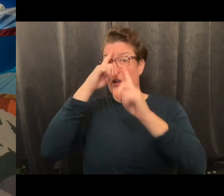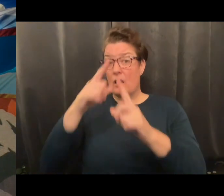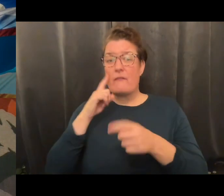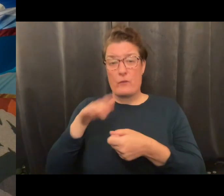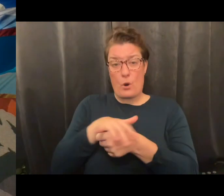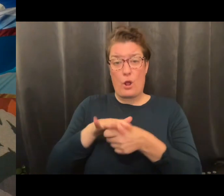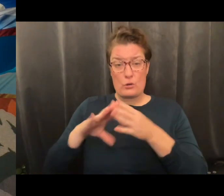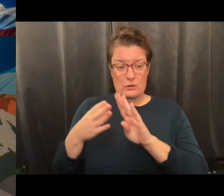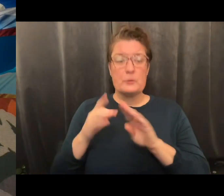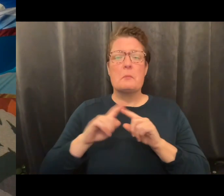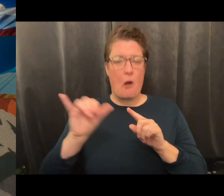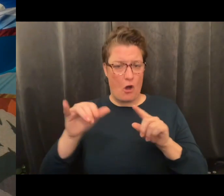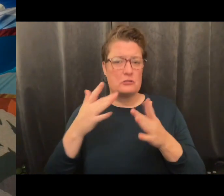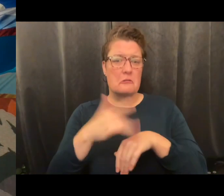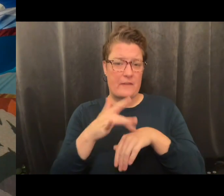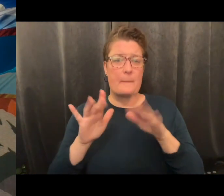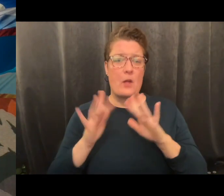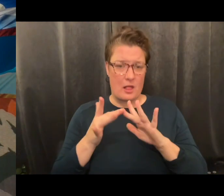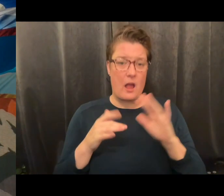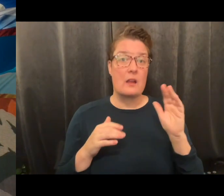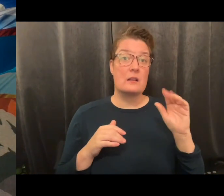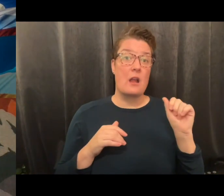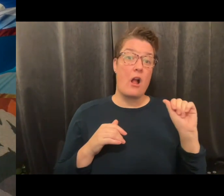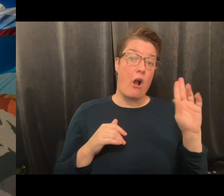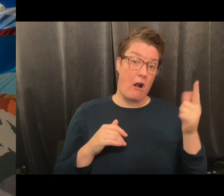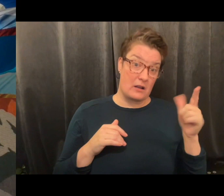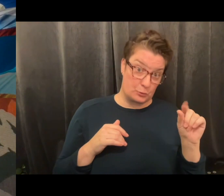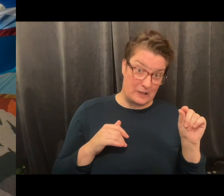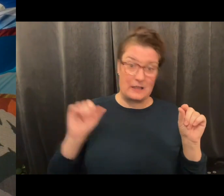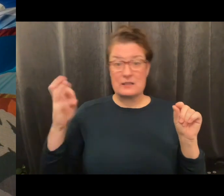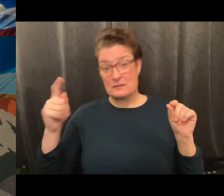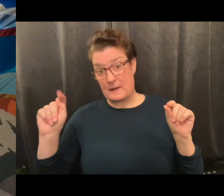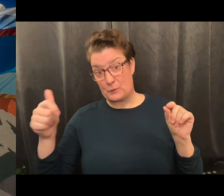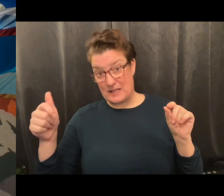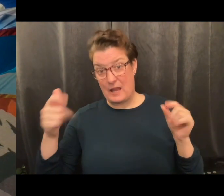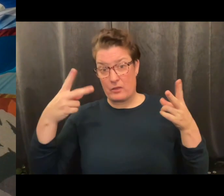You can register at the Temple Beth Hatfiloh website and, you know,